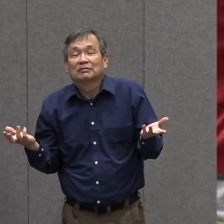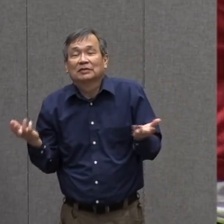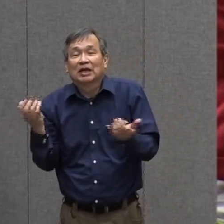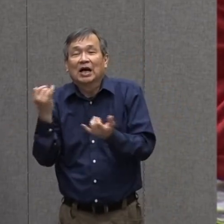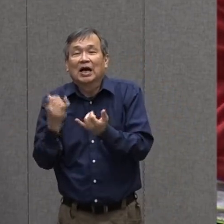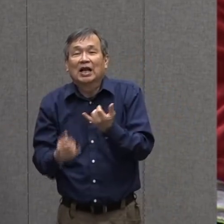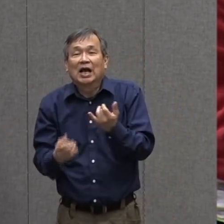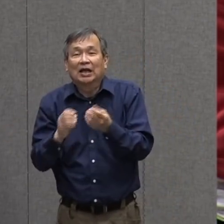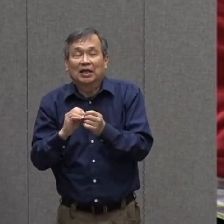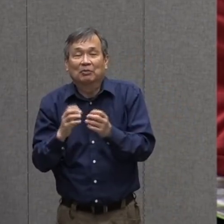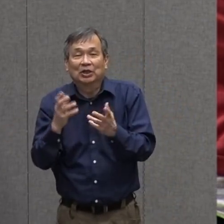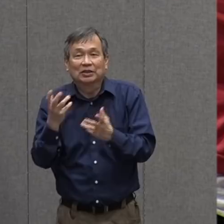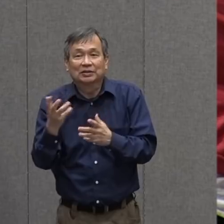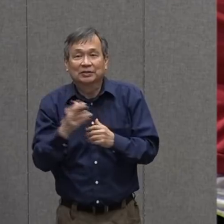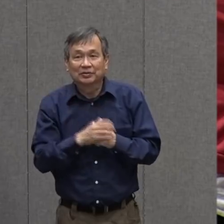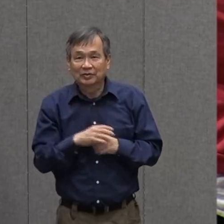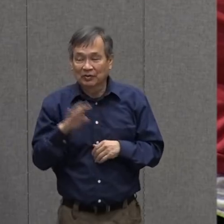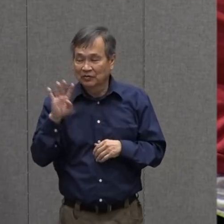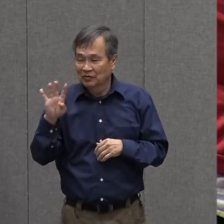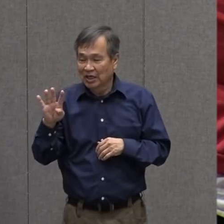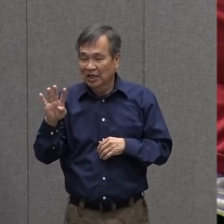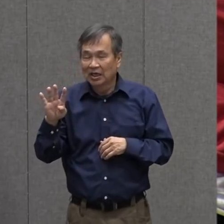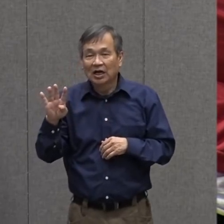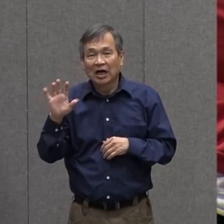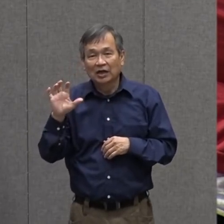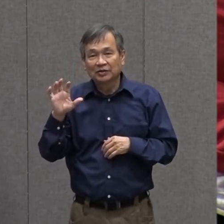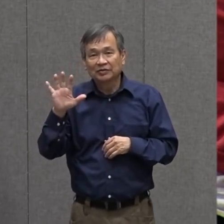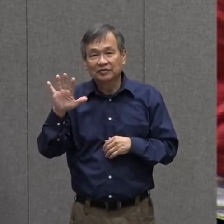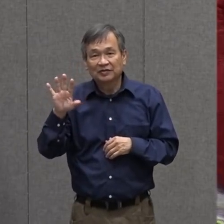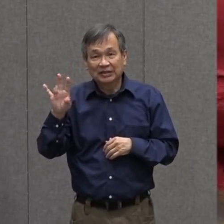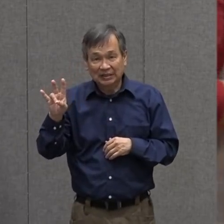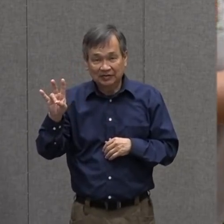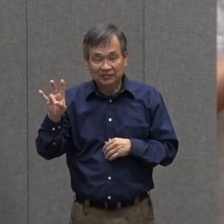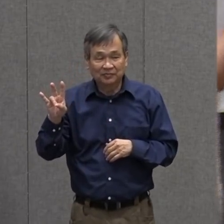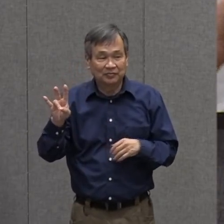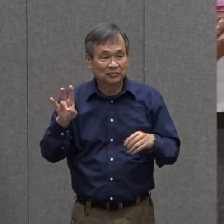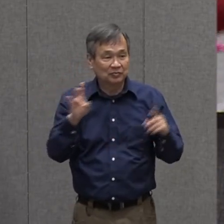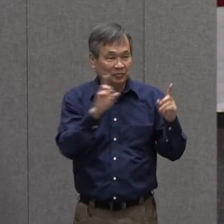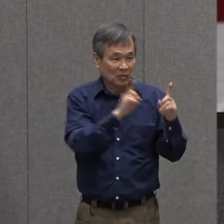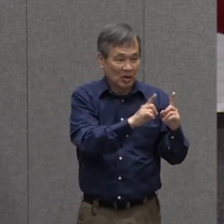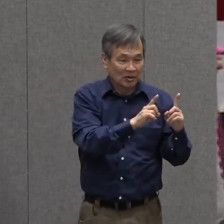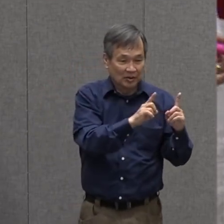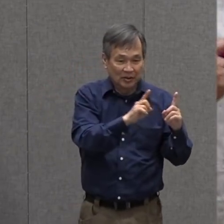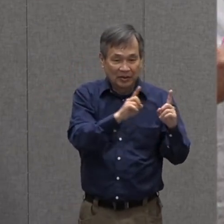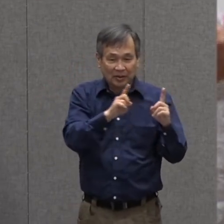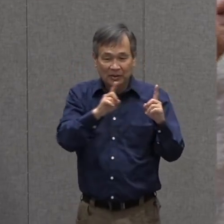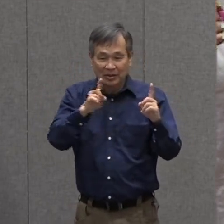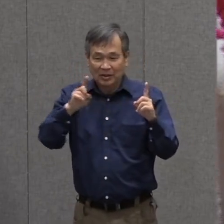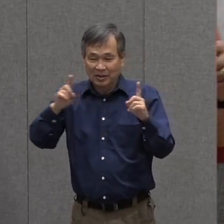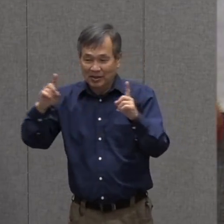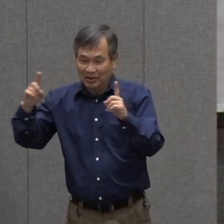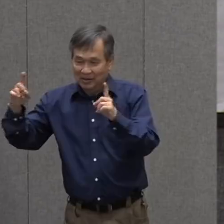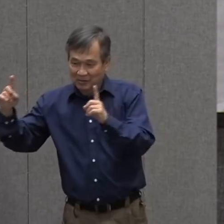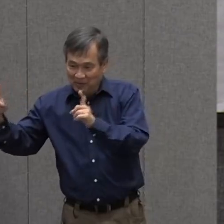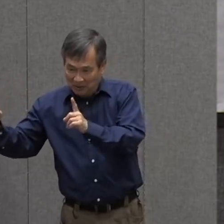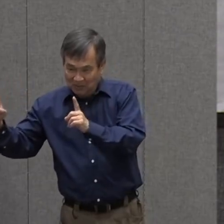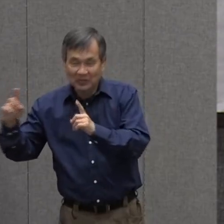my next number and order is gonna be 457. I don't wanna get too close to this because the next thing I would like to do